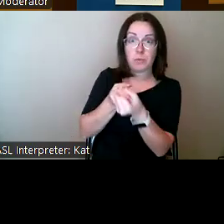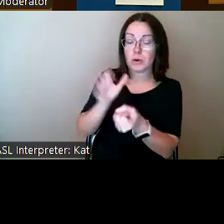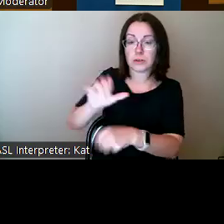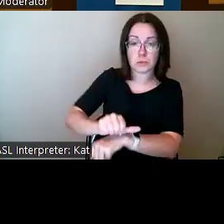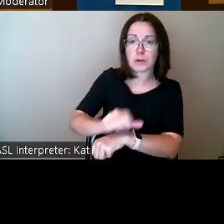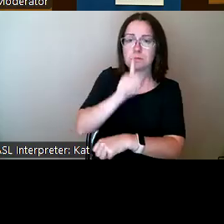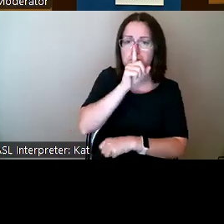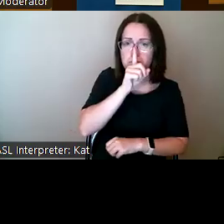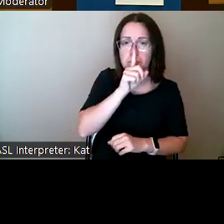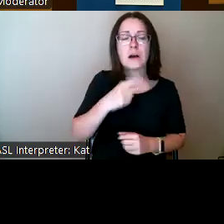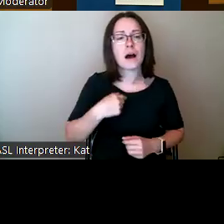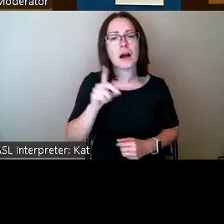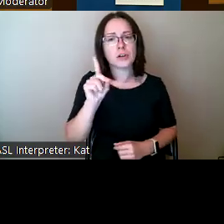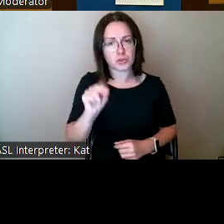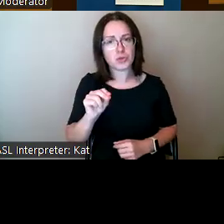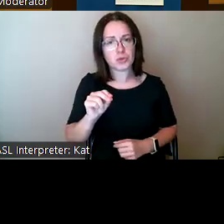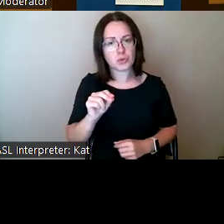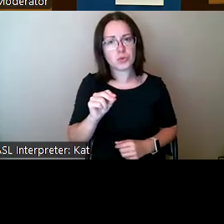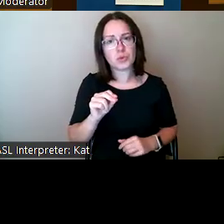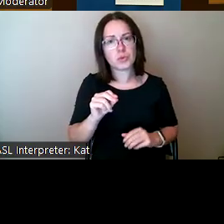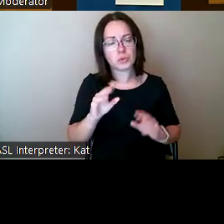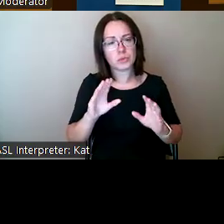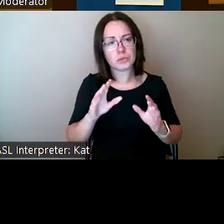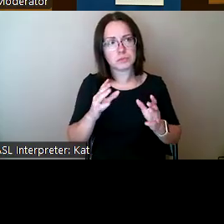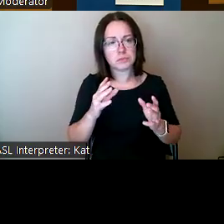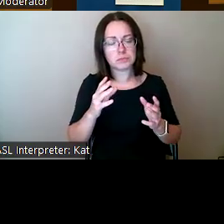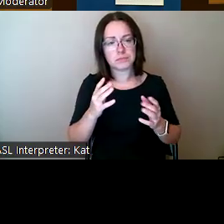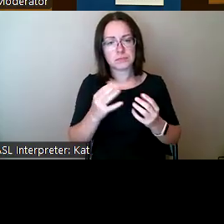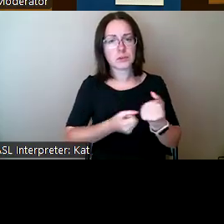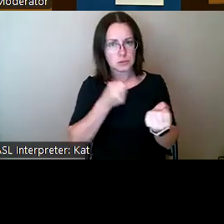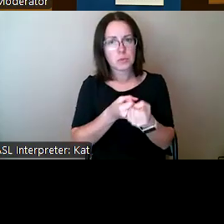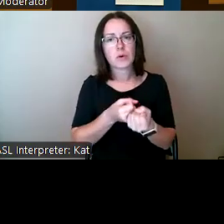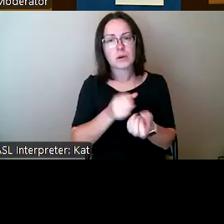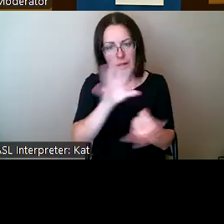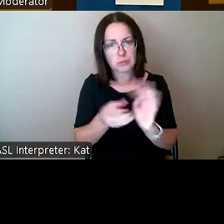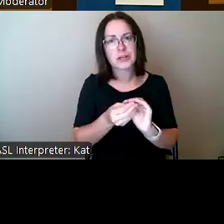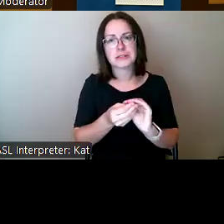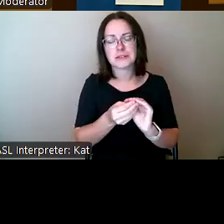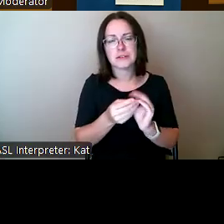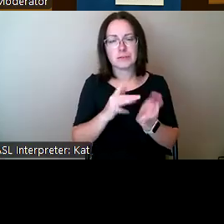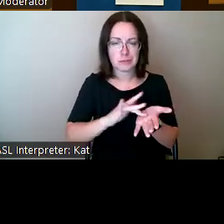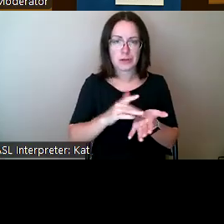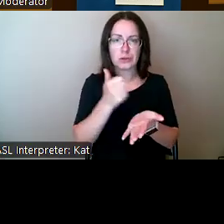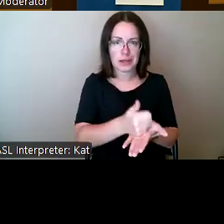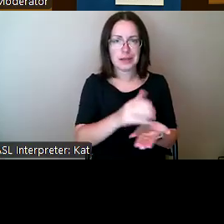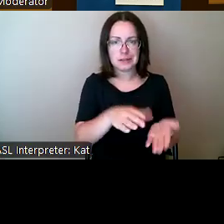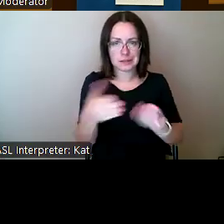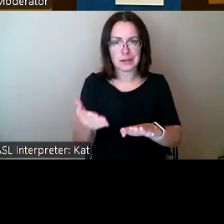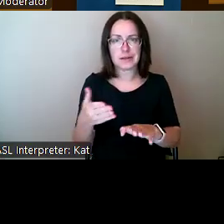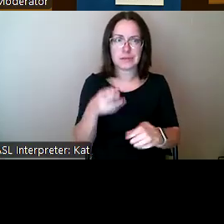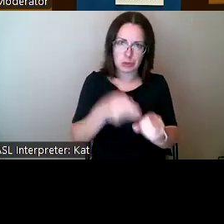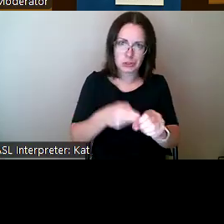the physicians who will serve as a comprehensive uh medical aid and dying participant. Um but one